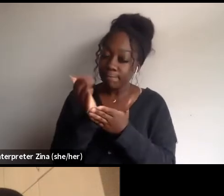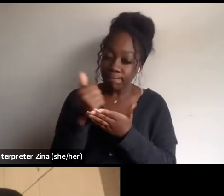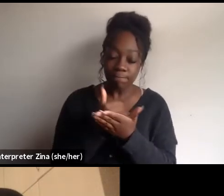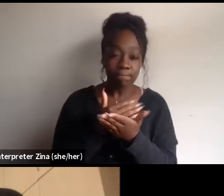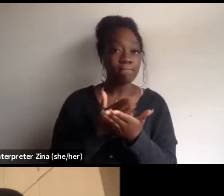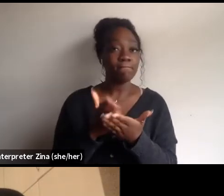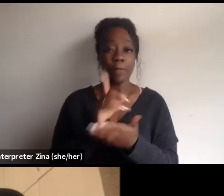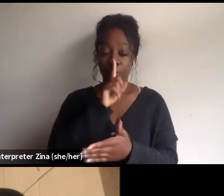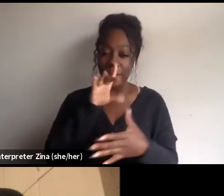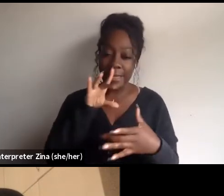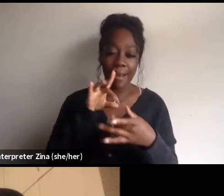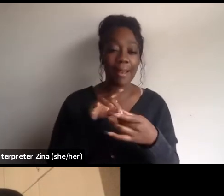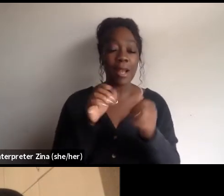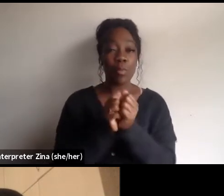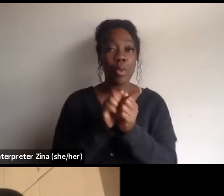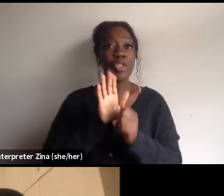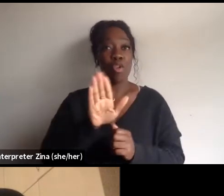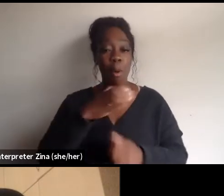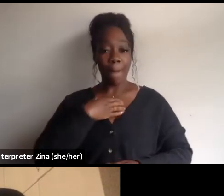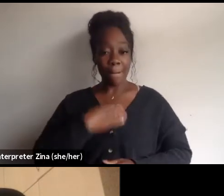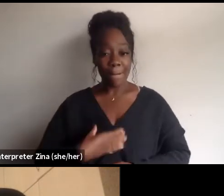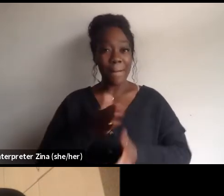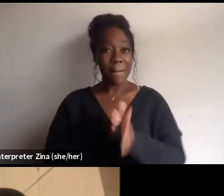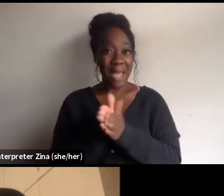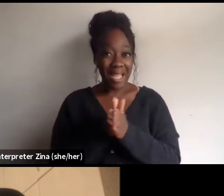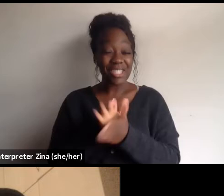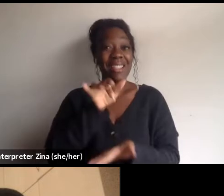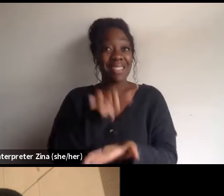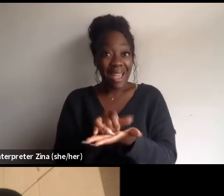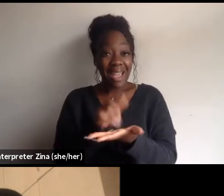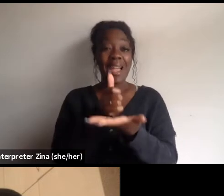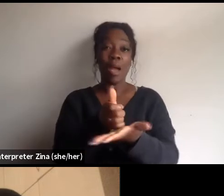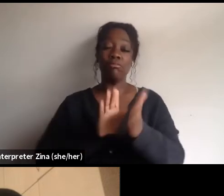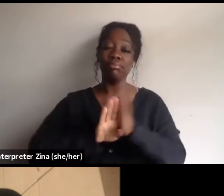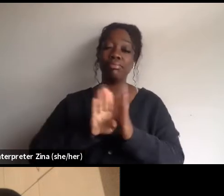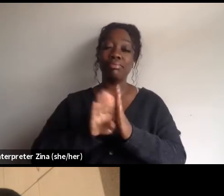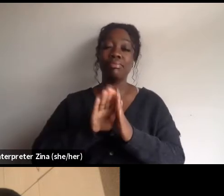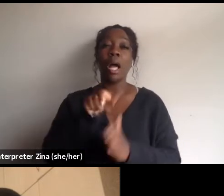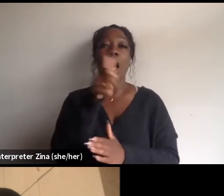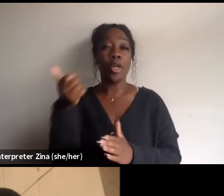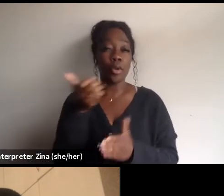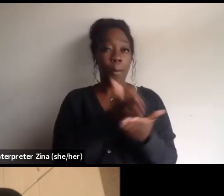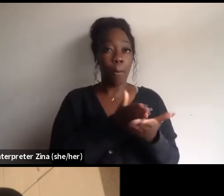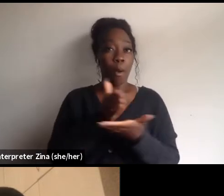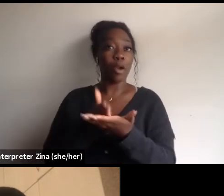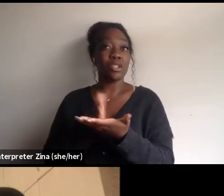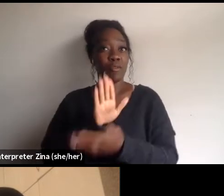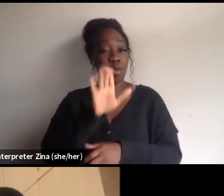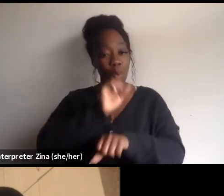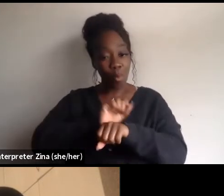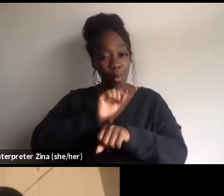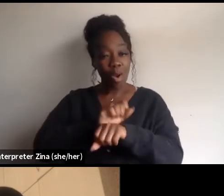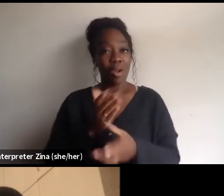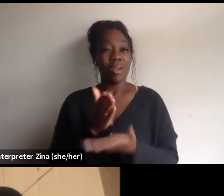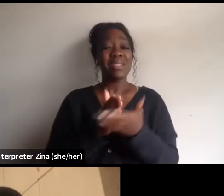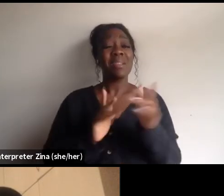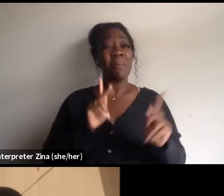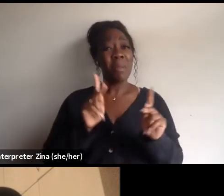'cause that can help grow other aspects of your practice. And I think sometimes people forget that it's important to know your craft, you know.